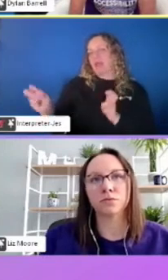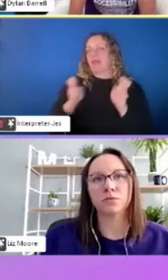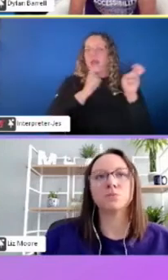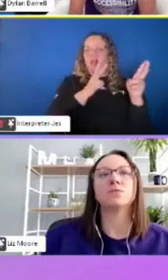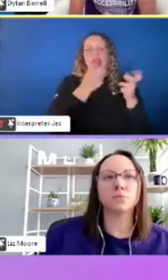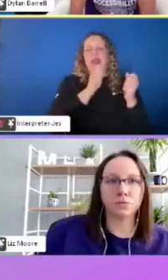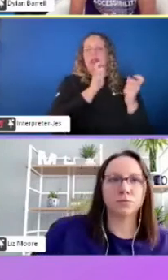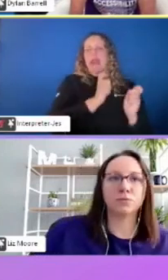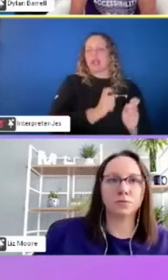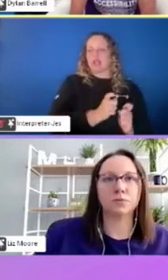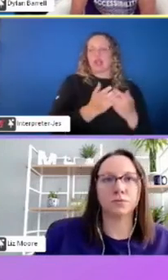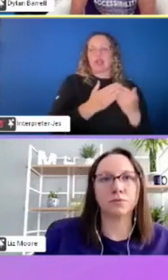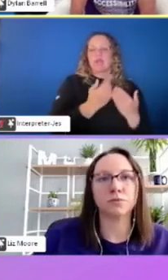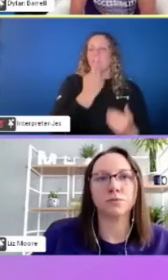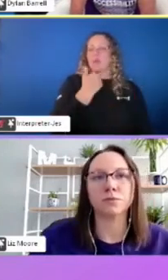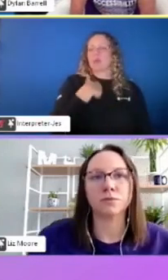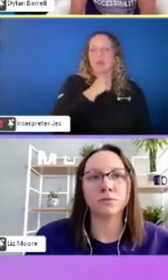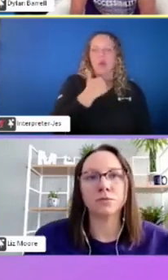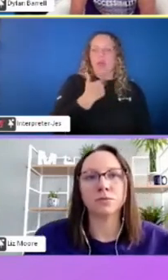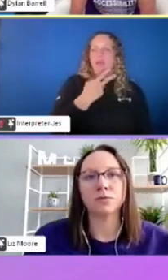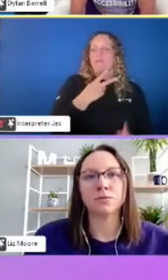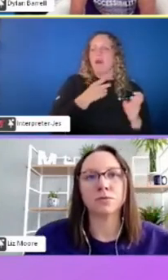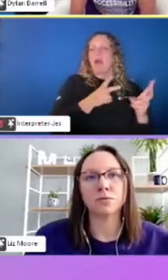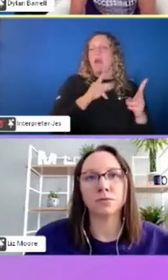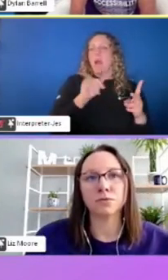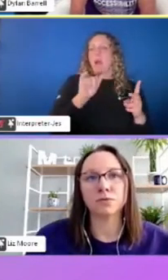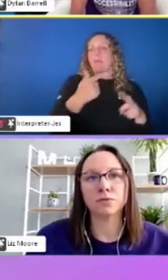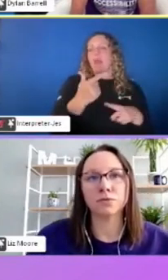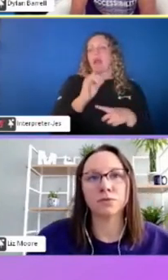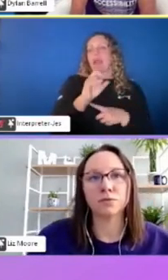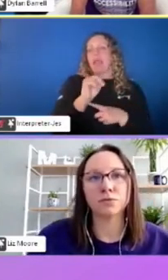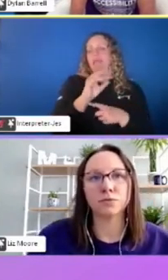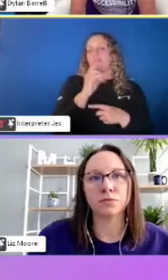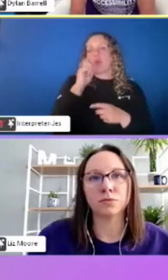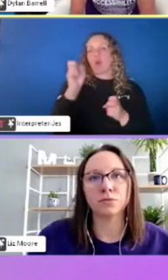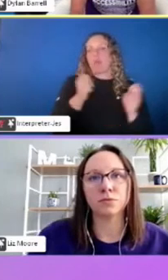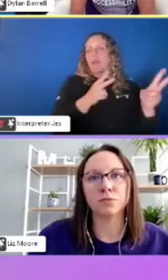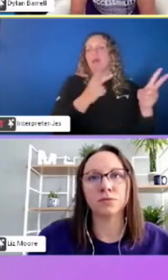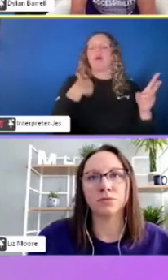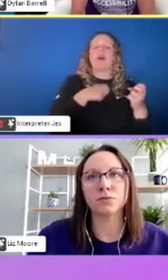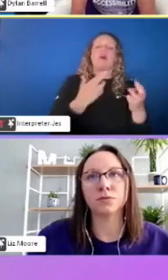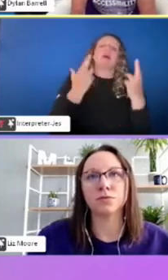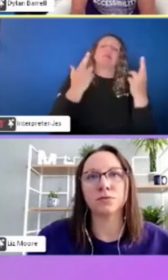even ones that we don't have a plugin for. So that would be my recommendation is contact us